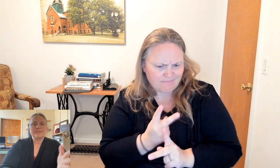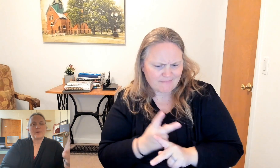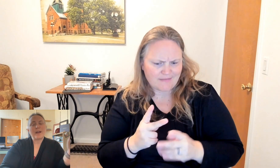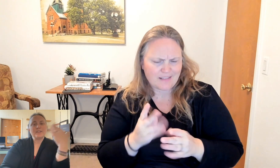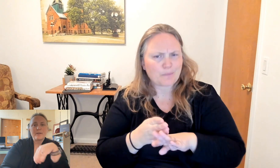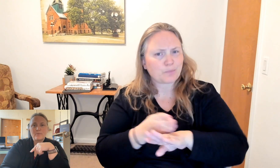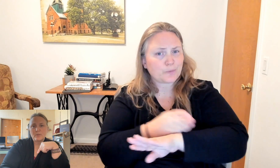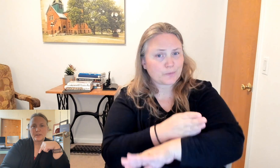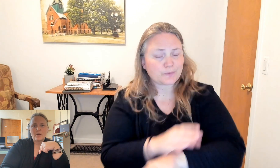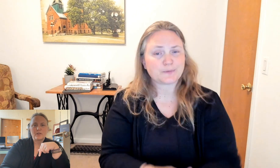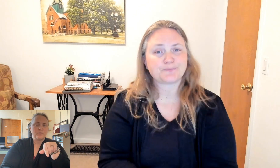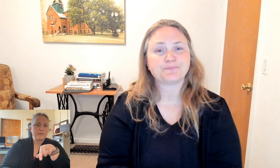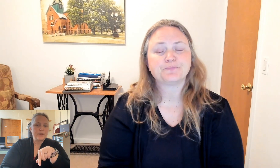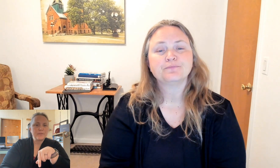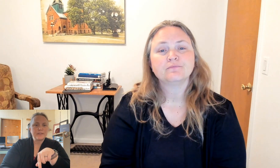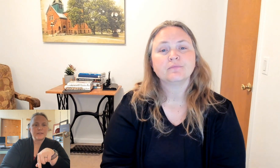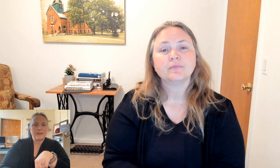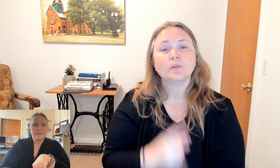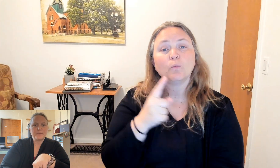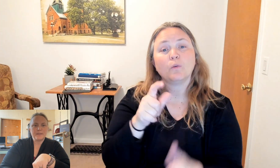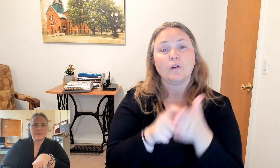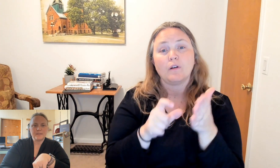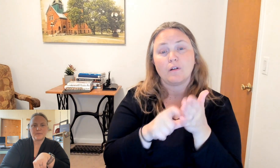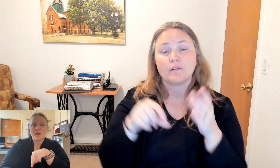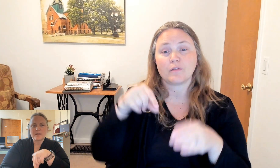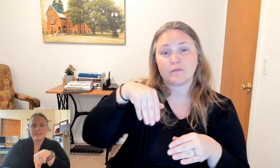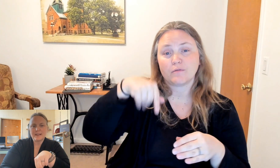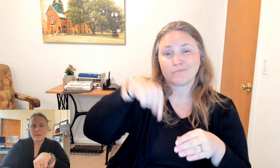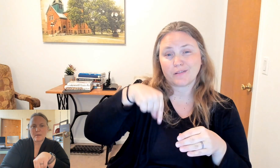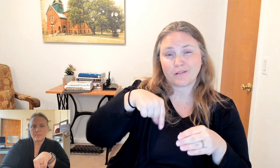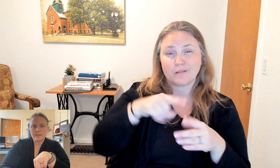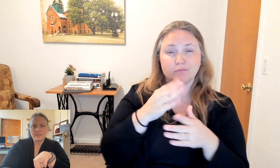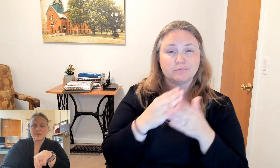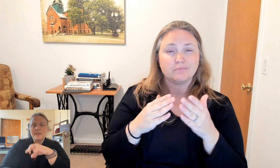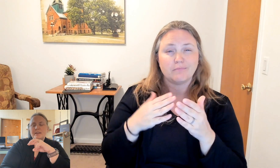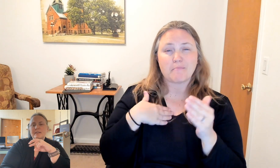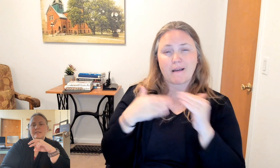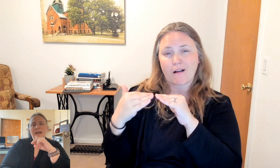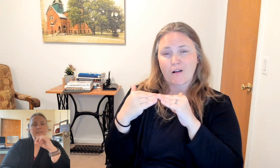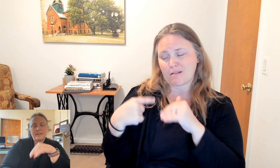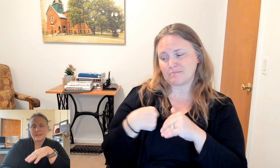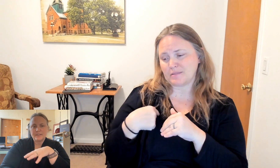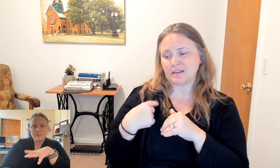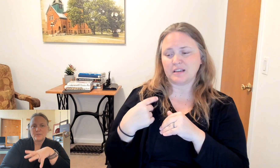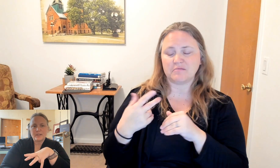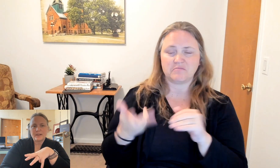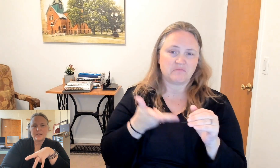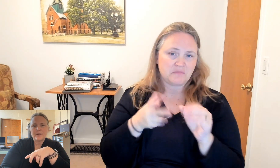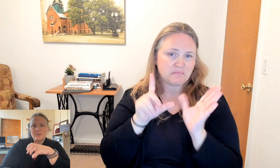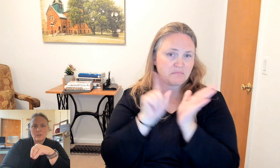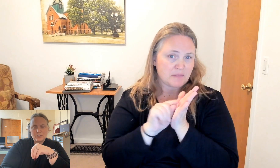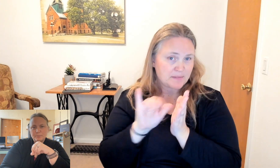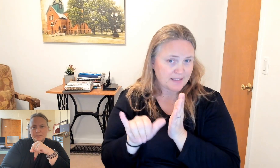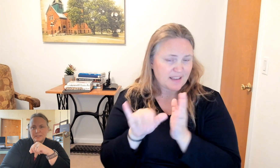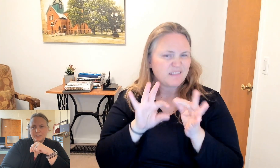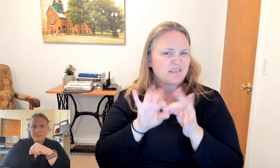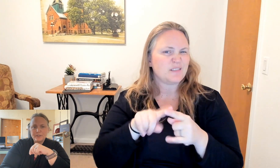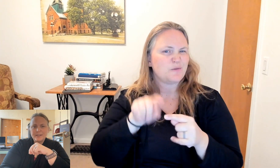So I do have one article below that some colleagues and I published that fit into the area of scholarship of teaching and learning.